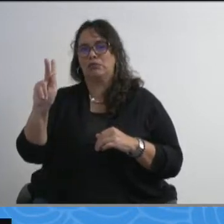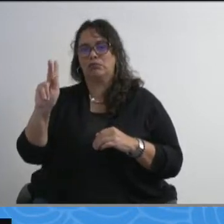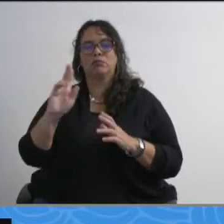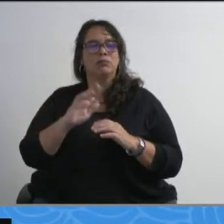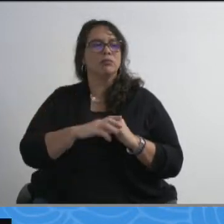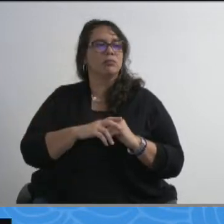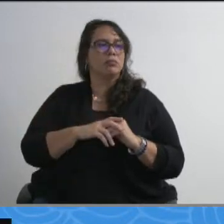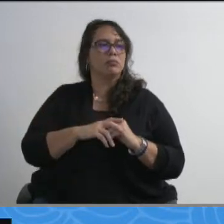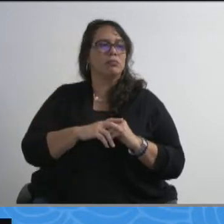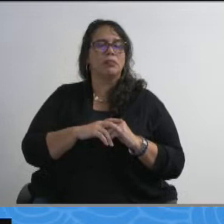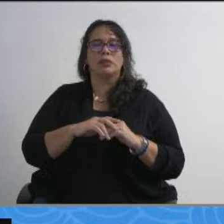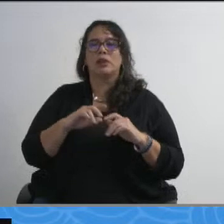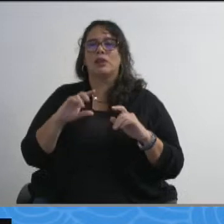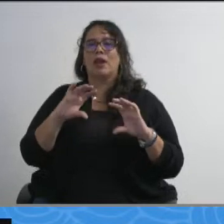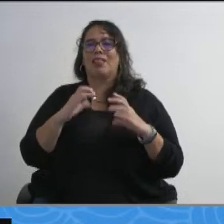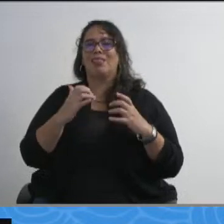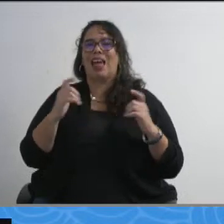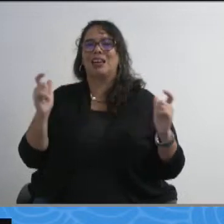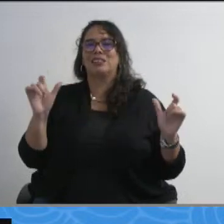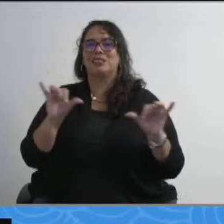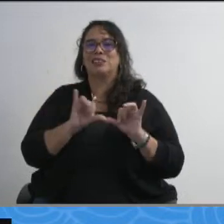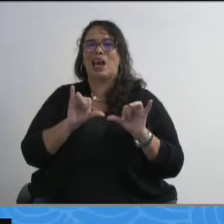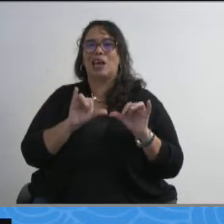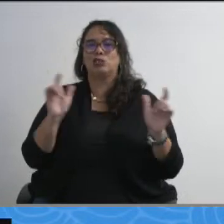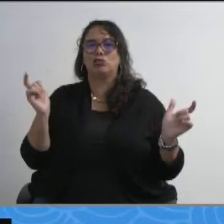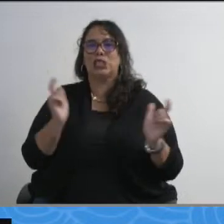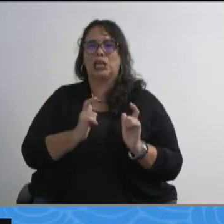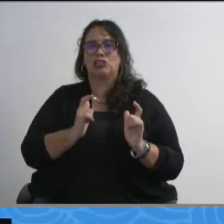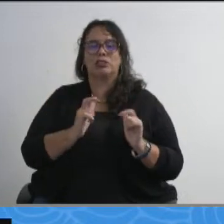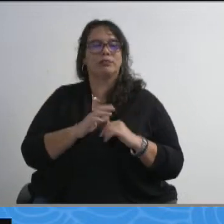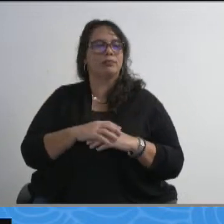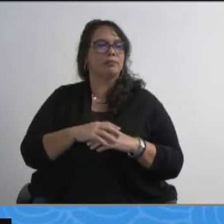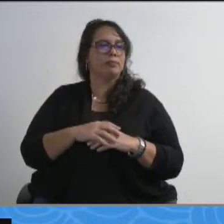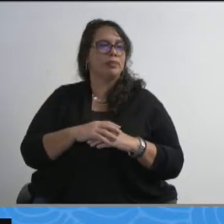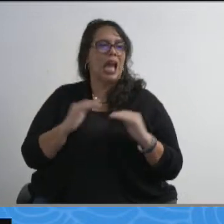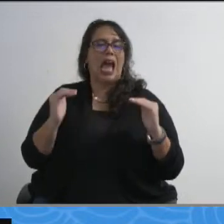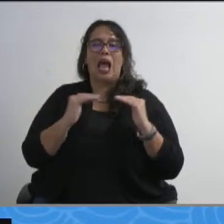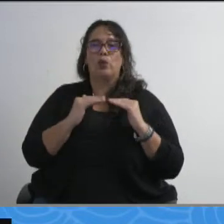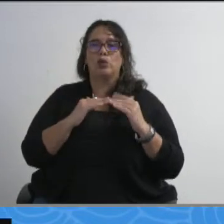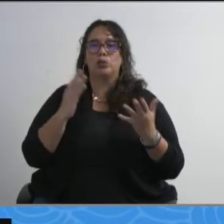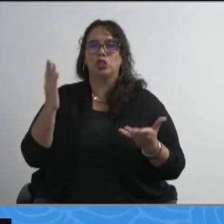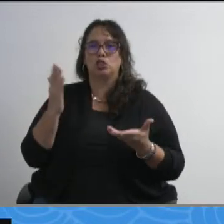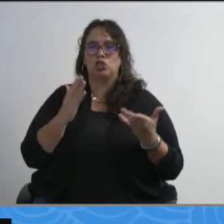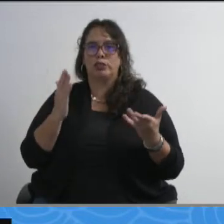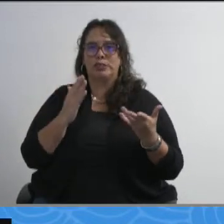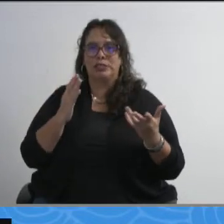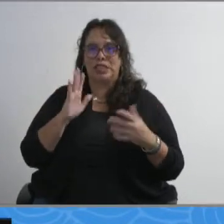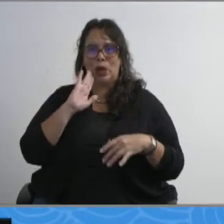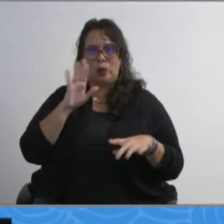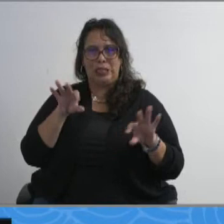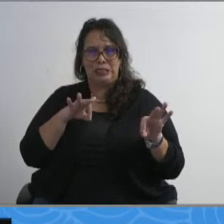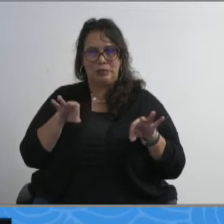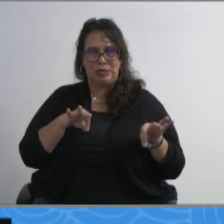class size reduction. And equitable services, which I'll do very quickly, is 2% of that budget.